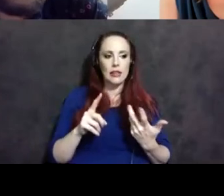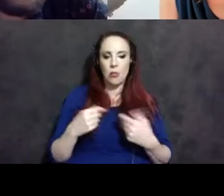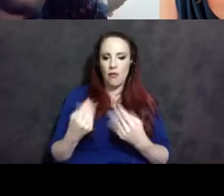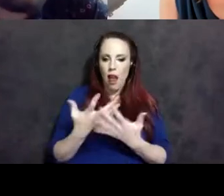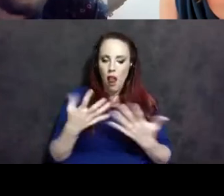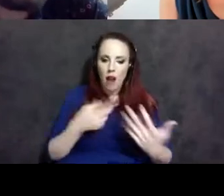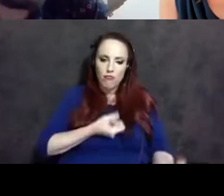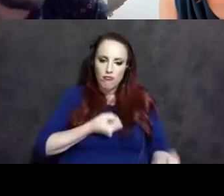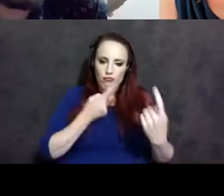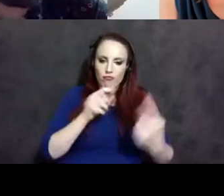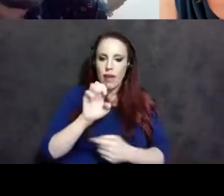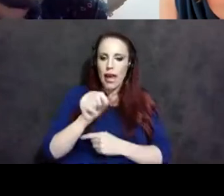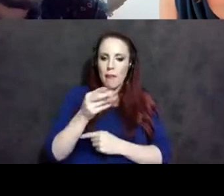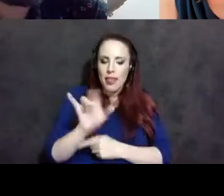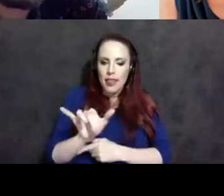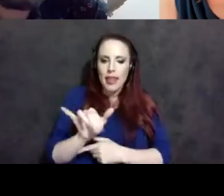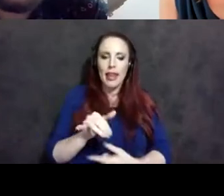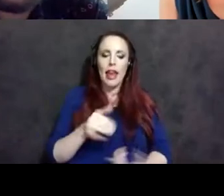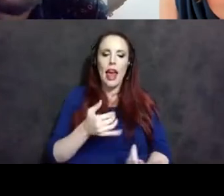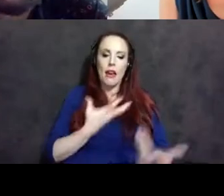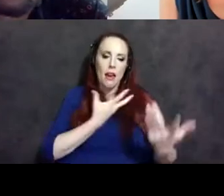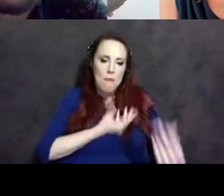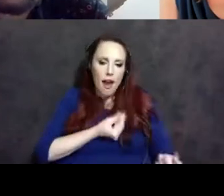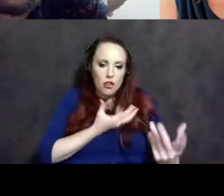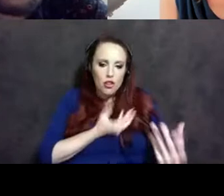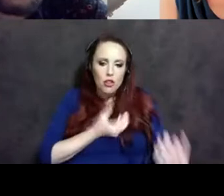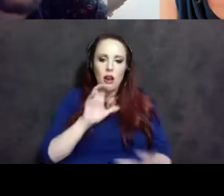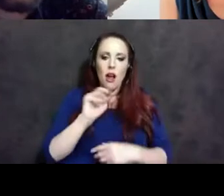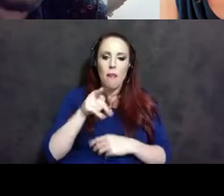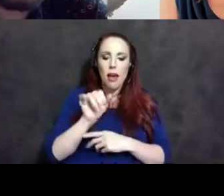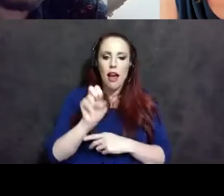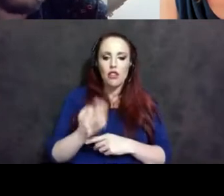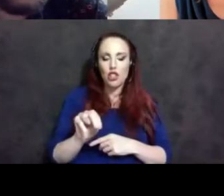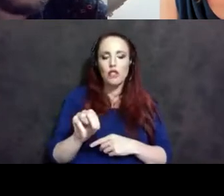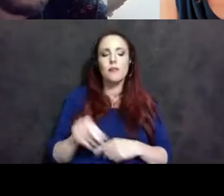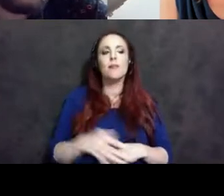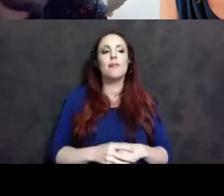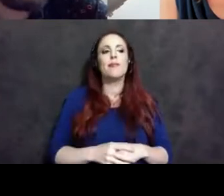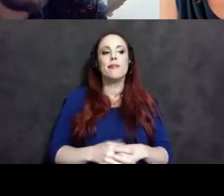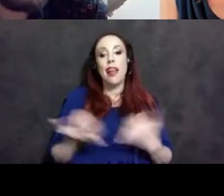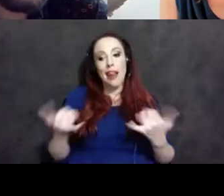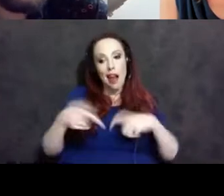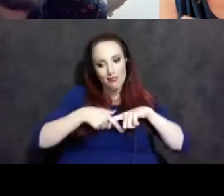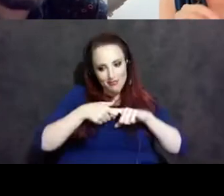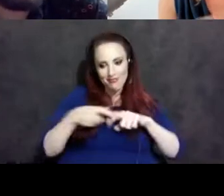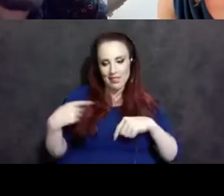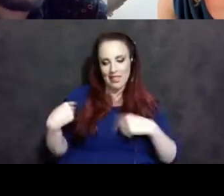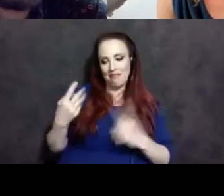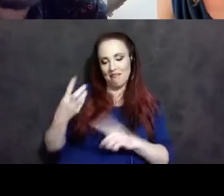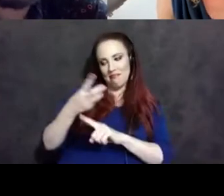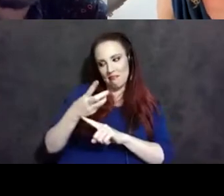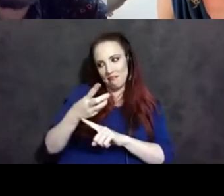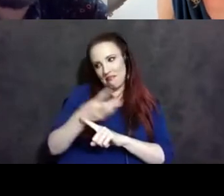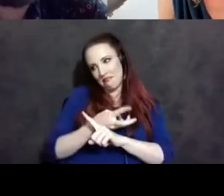I'm using the past tense, because for the past six months and roughly a bit coming from